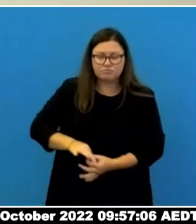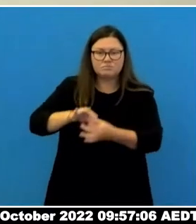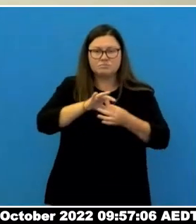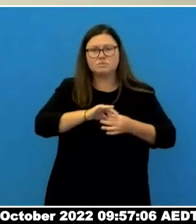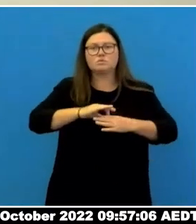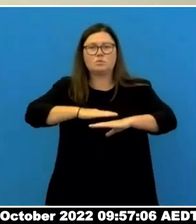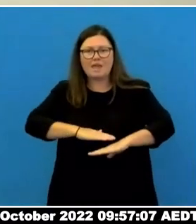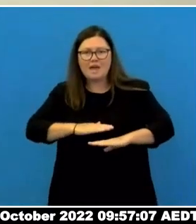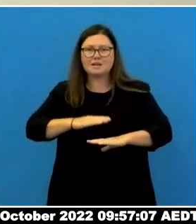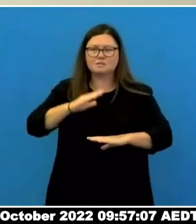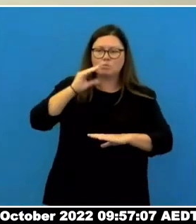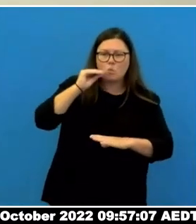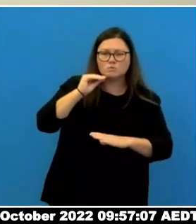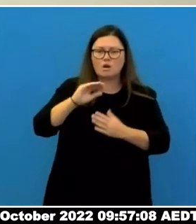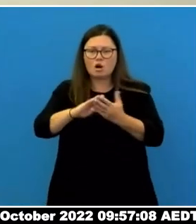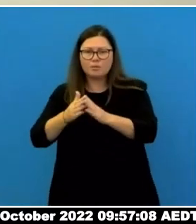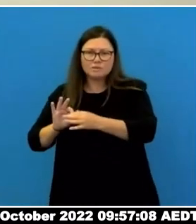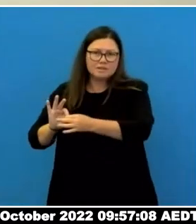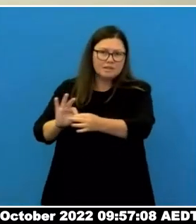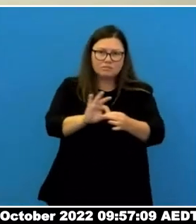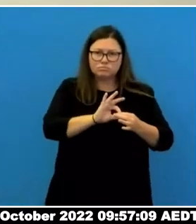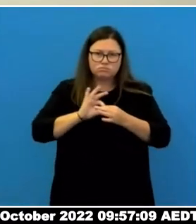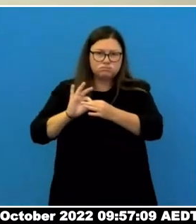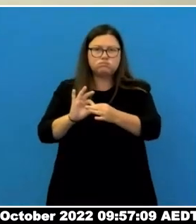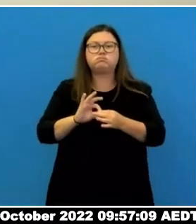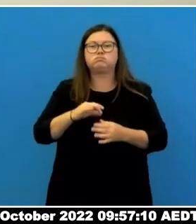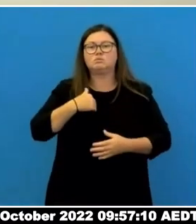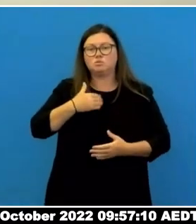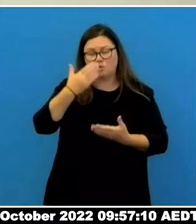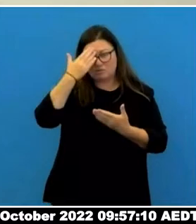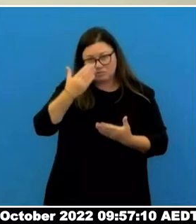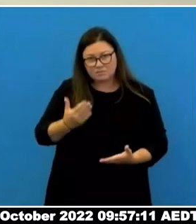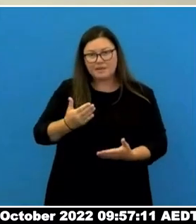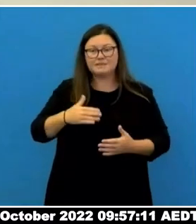I extend that respect to the Aboriginal and Torres Strait Islander people present today.